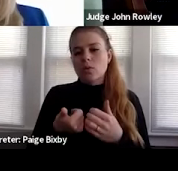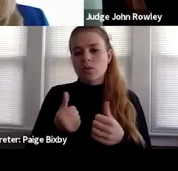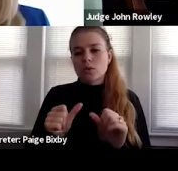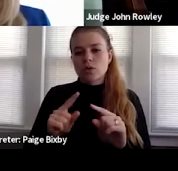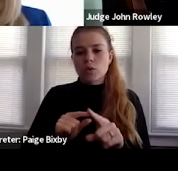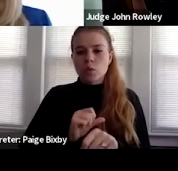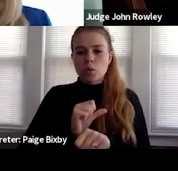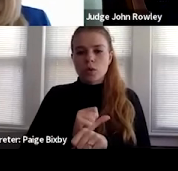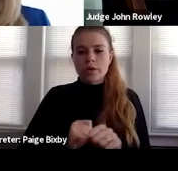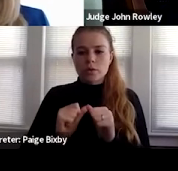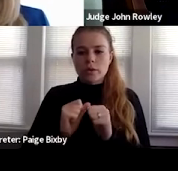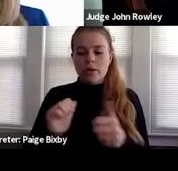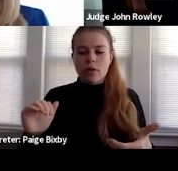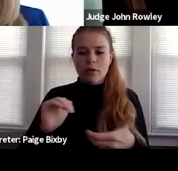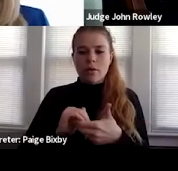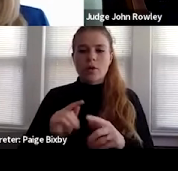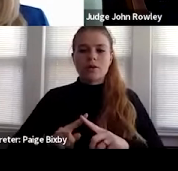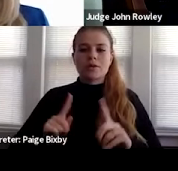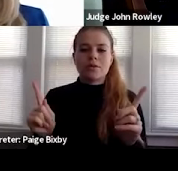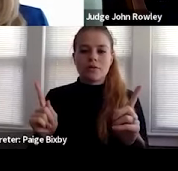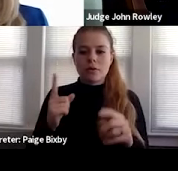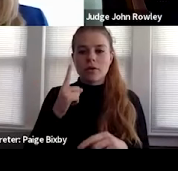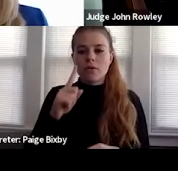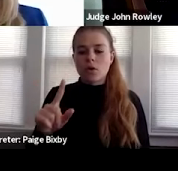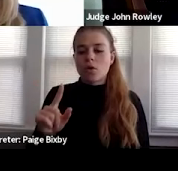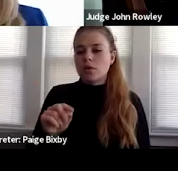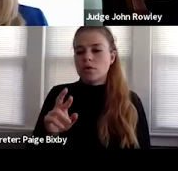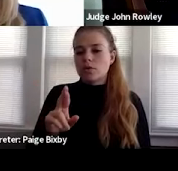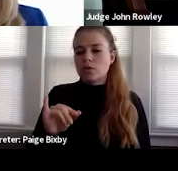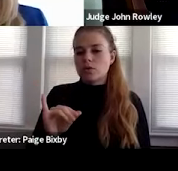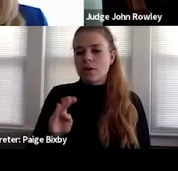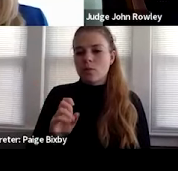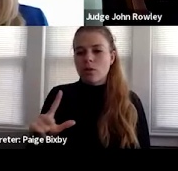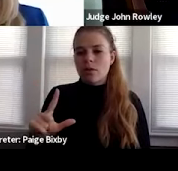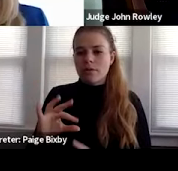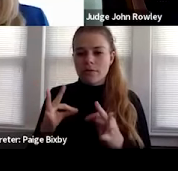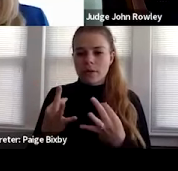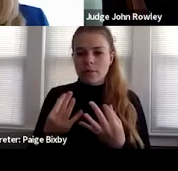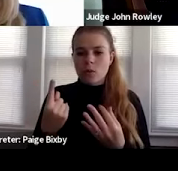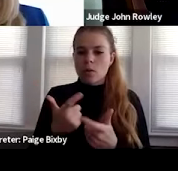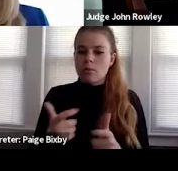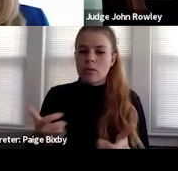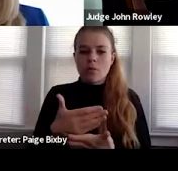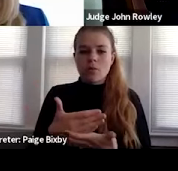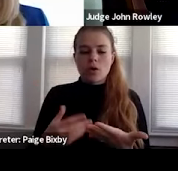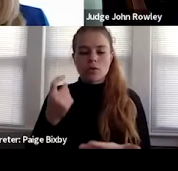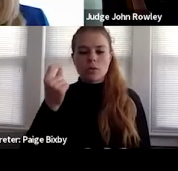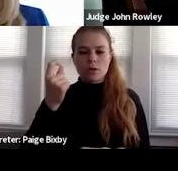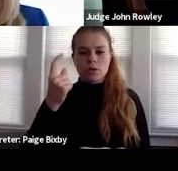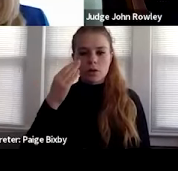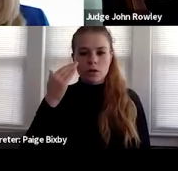and collaborate differently on behalf of tribal families. So one huge thing is to understand and know what different tribes